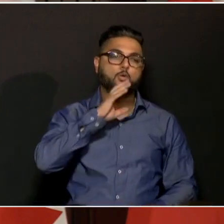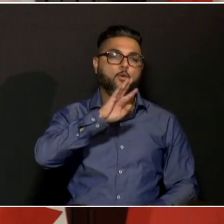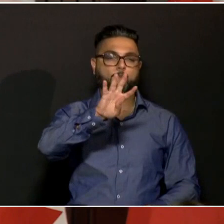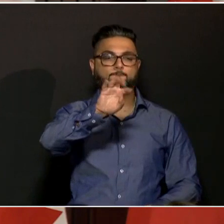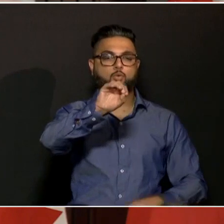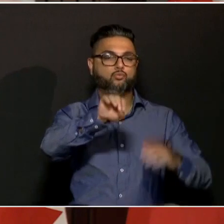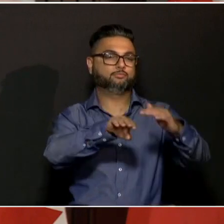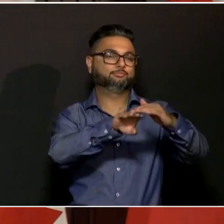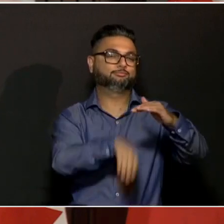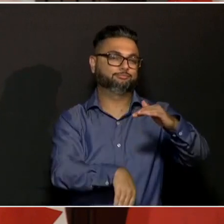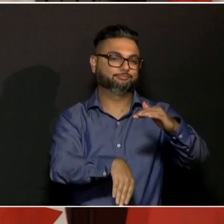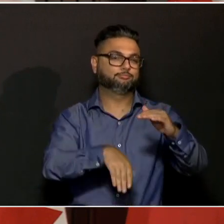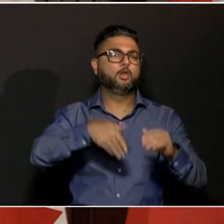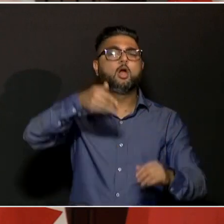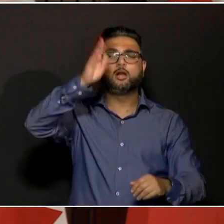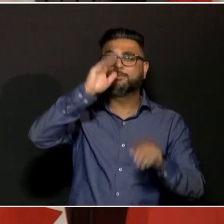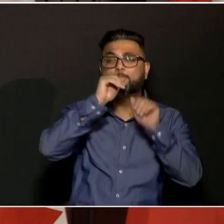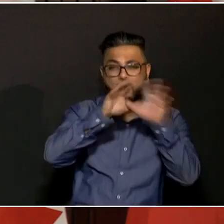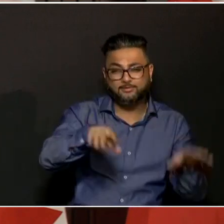it is usually the edge group